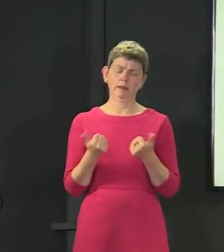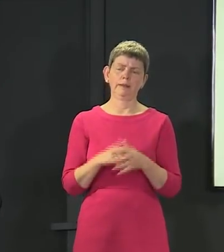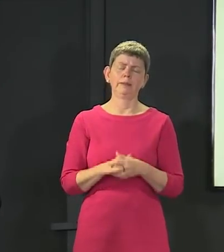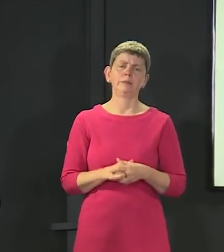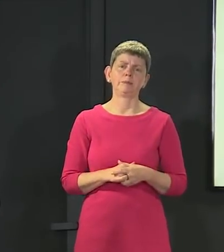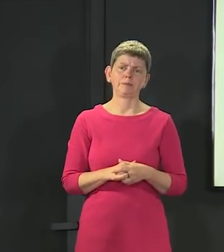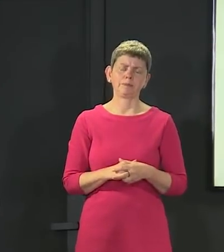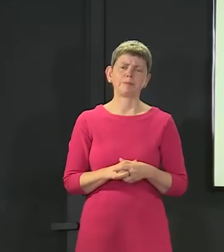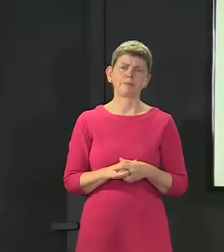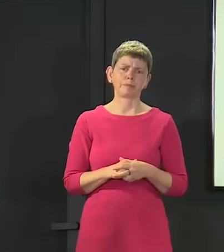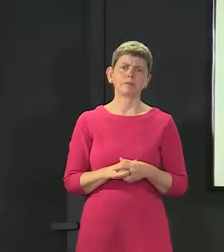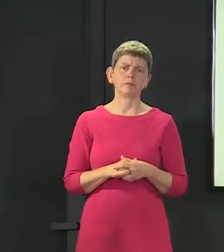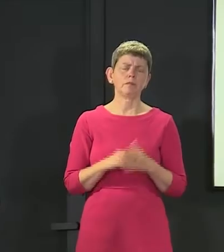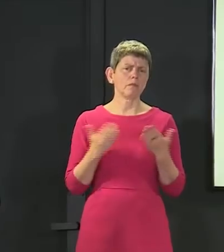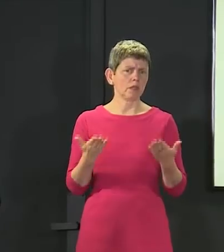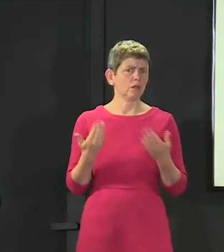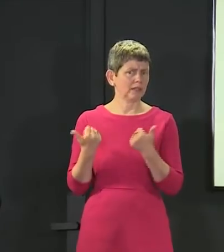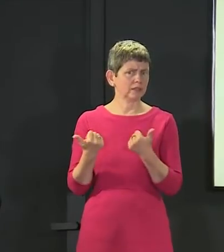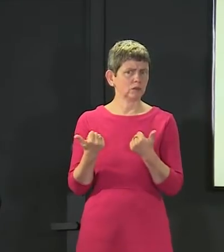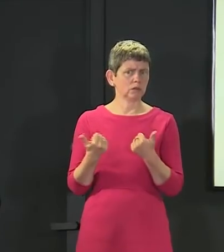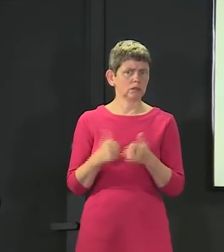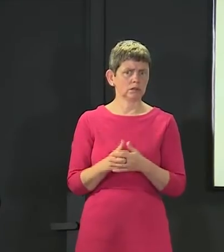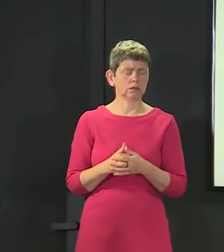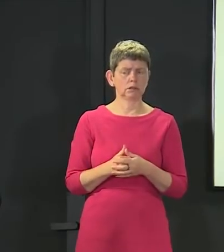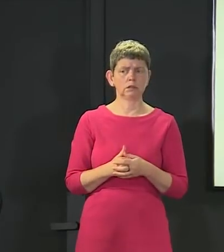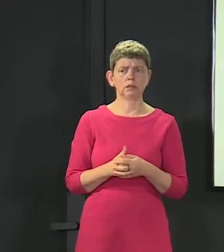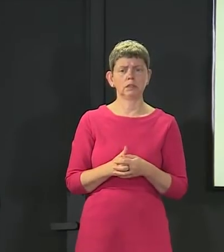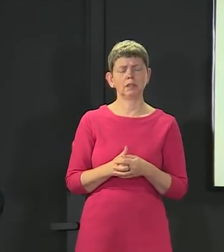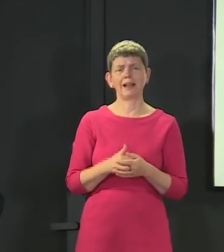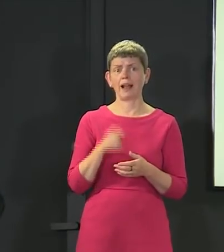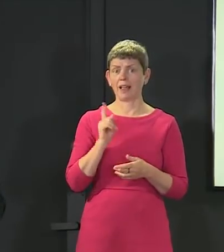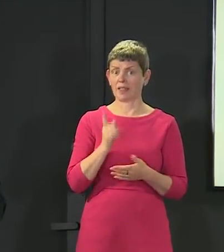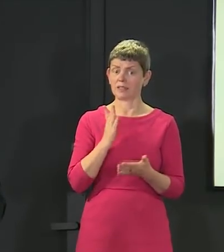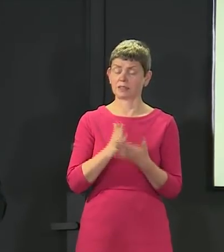and reduction in figures over those last seven days as well this is all really encouraging but